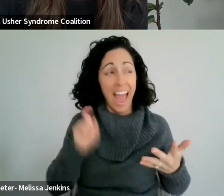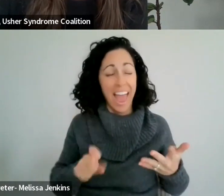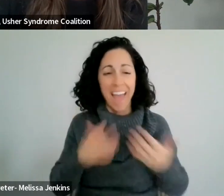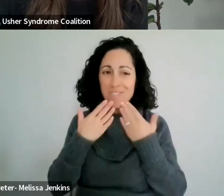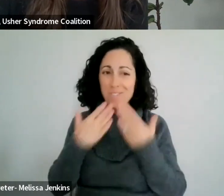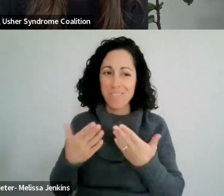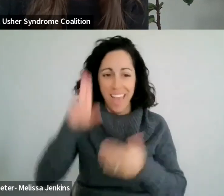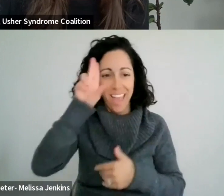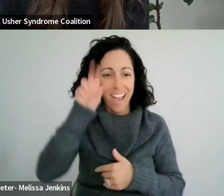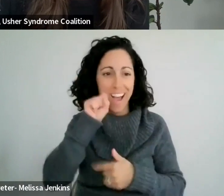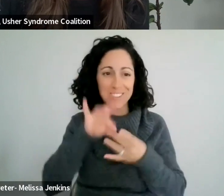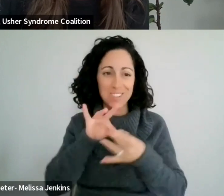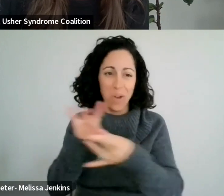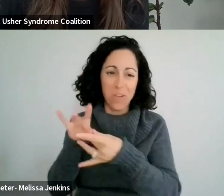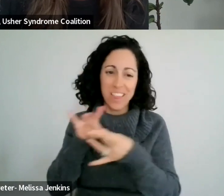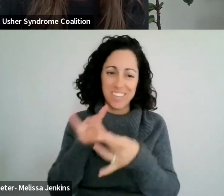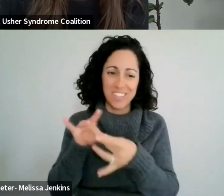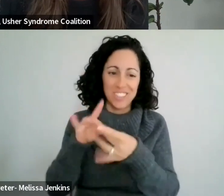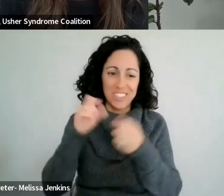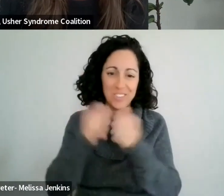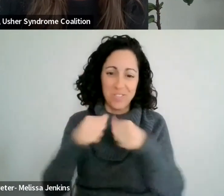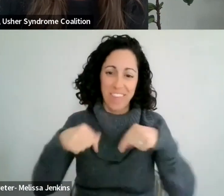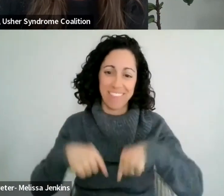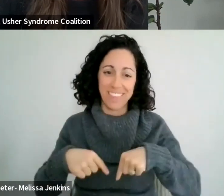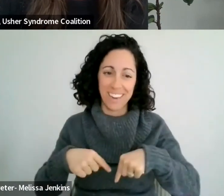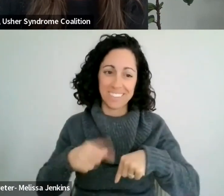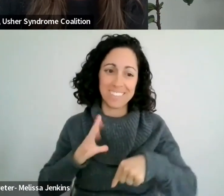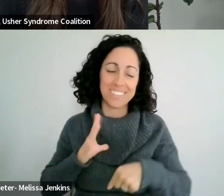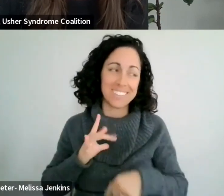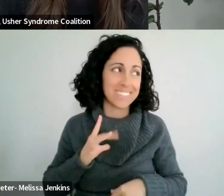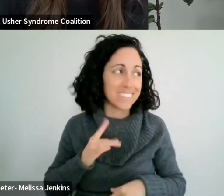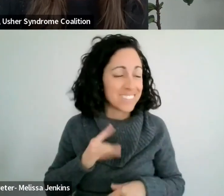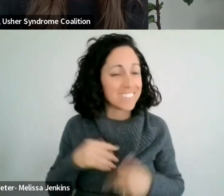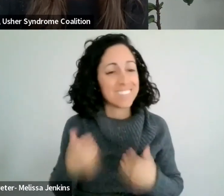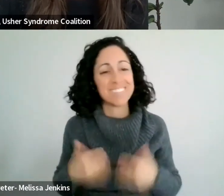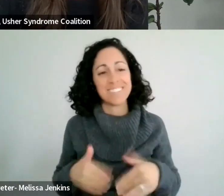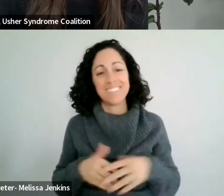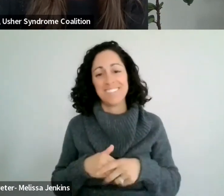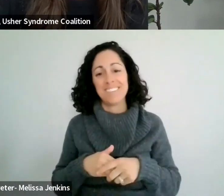of their help with this. We have just started a new initiative with the Usher